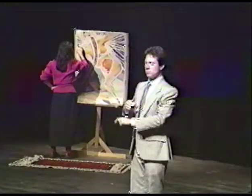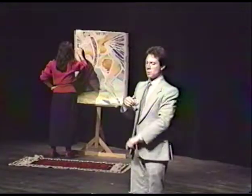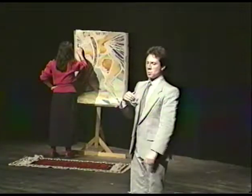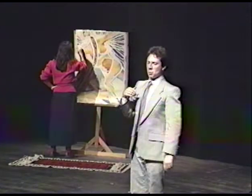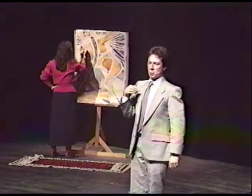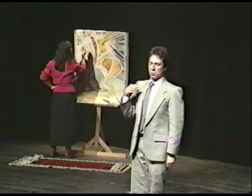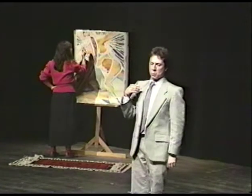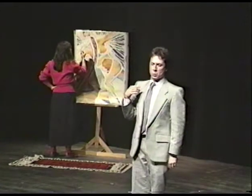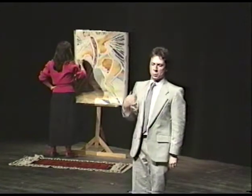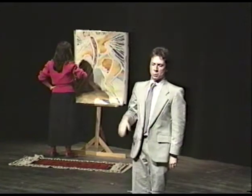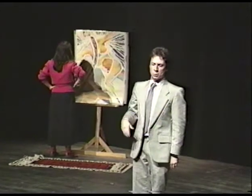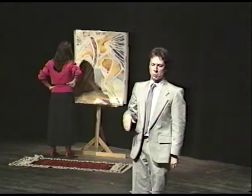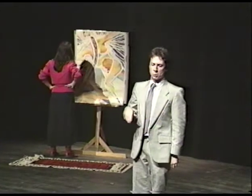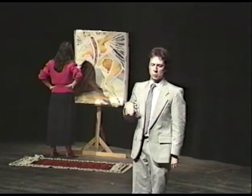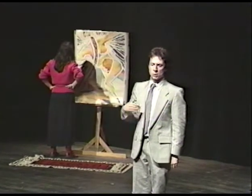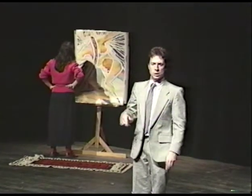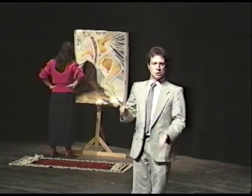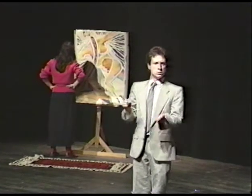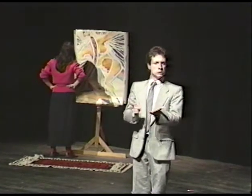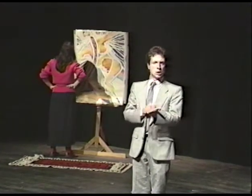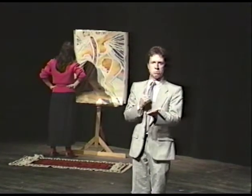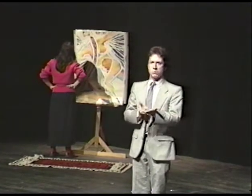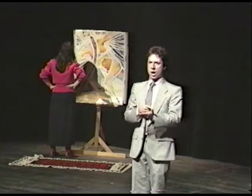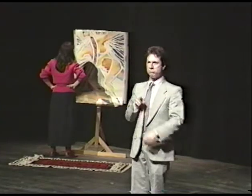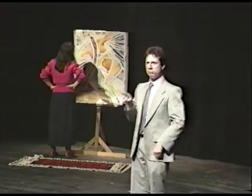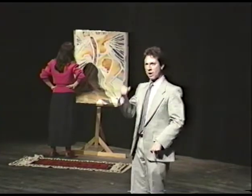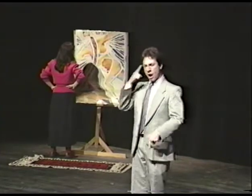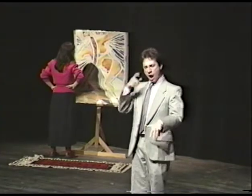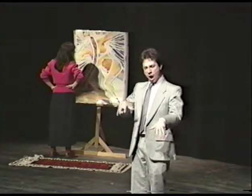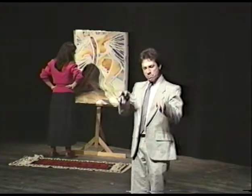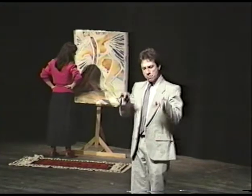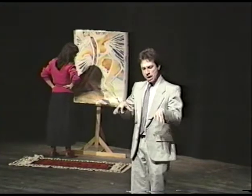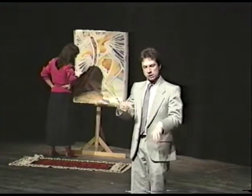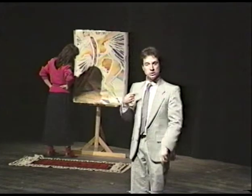This evening and he is hot.